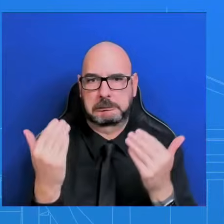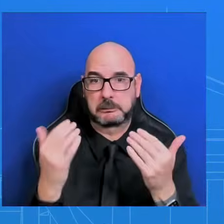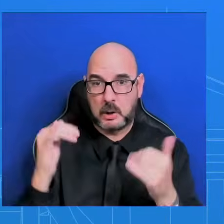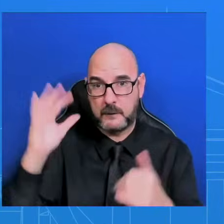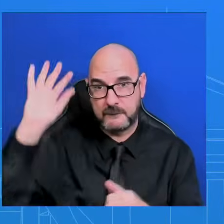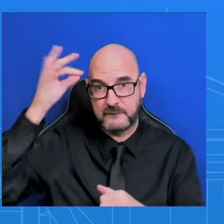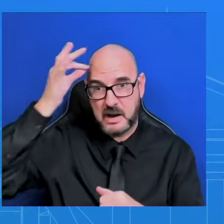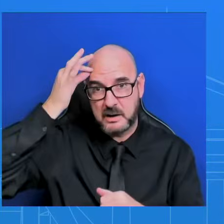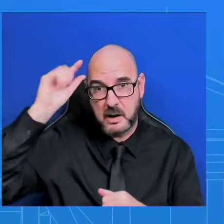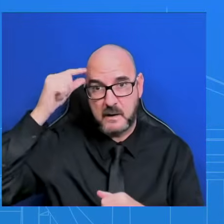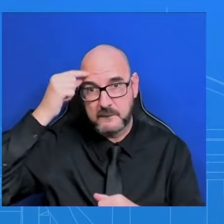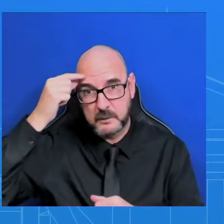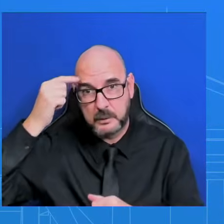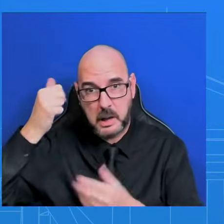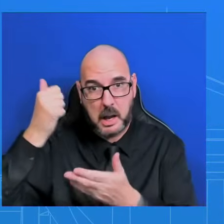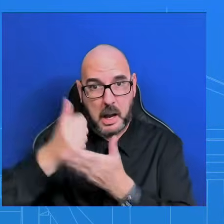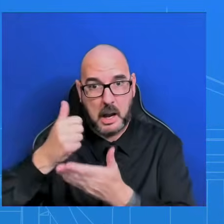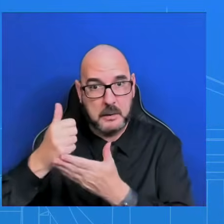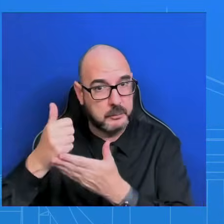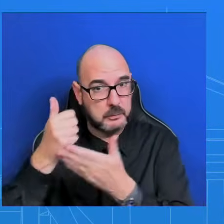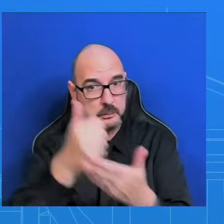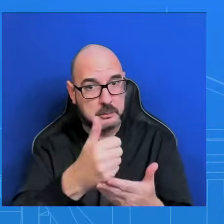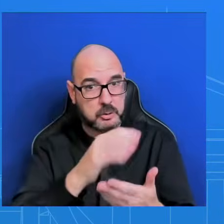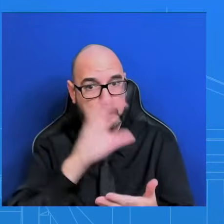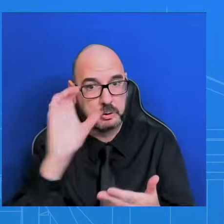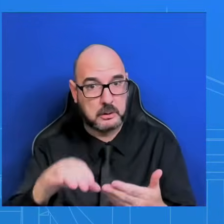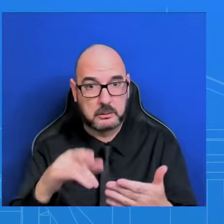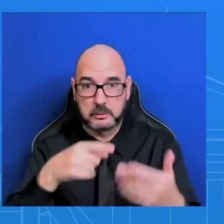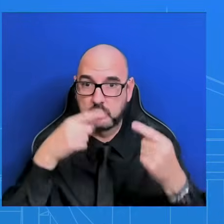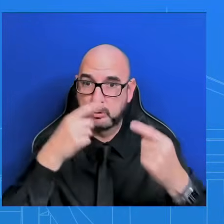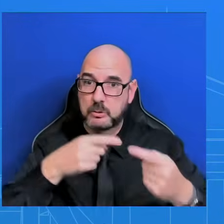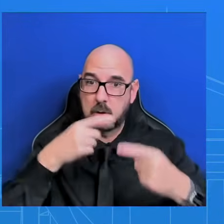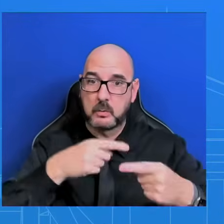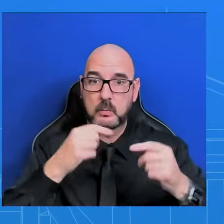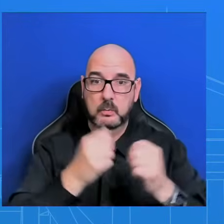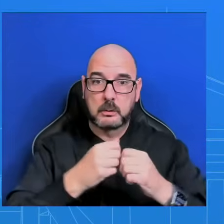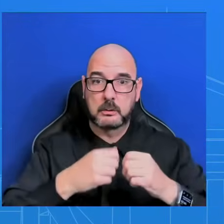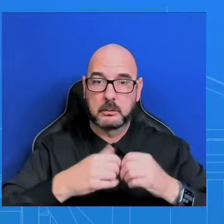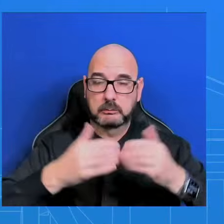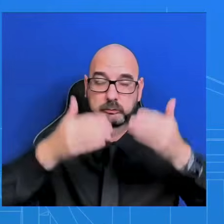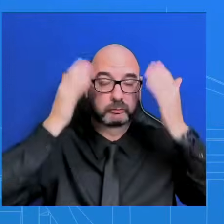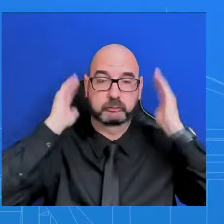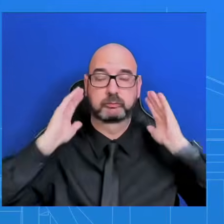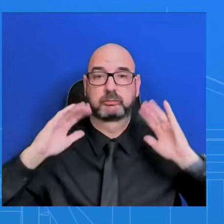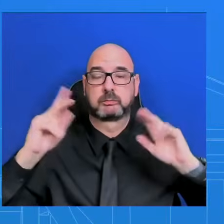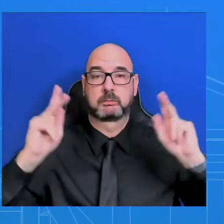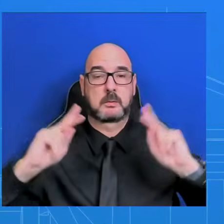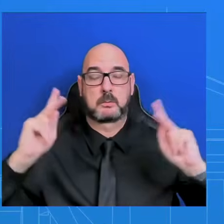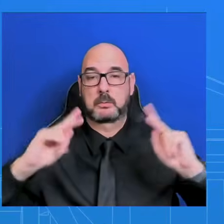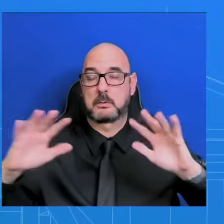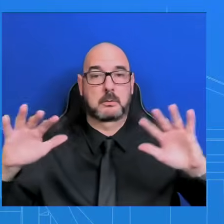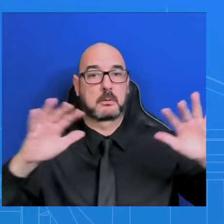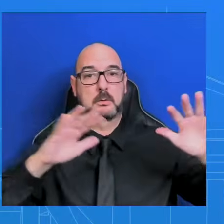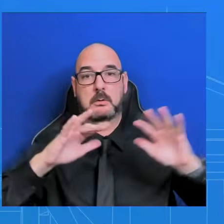that are really struggling with this, especially given the subarctic temperatures that -- Ms. Jean-Pierre: Yeah. The Press: -- we're seeing right now. Ms. Jean-Pierre: And you've heard me say